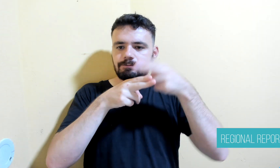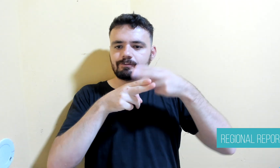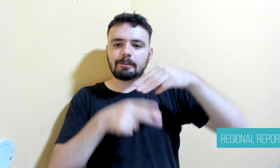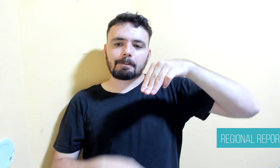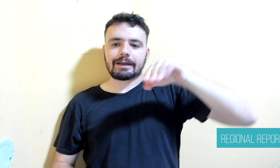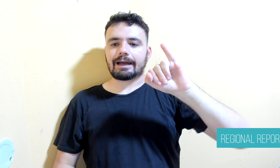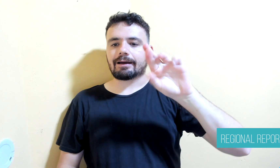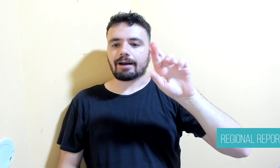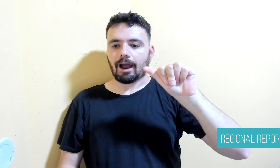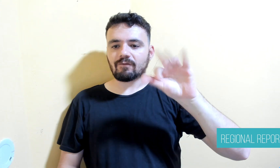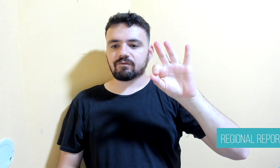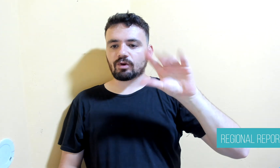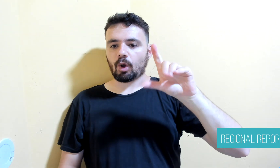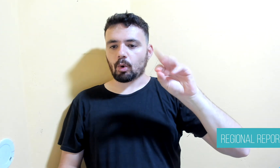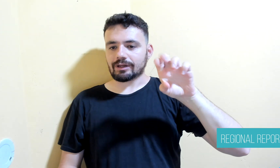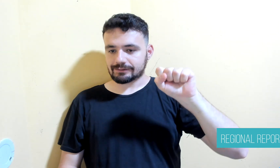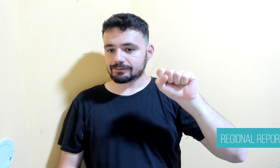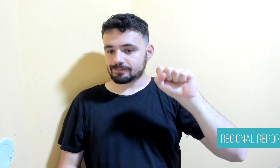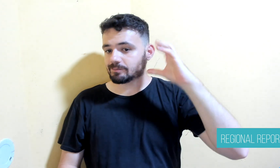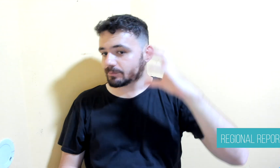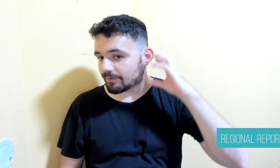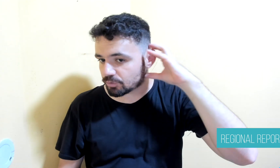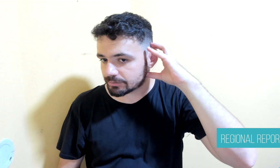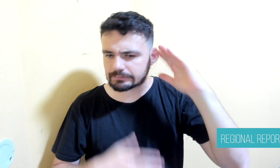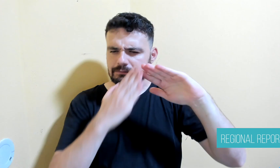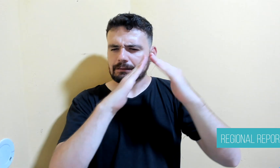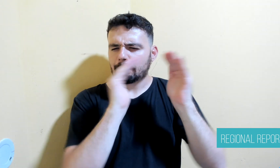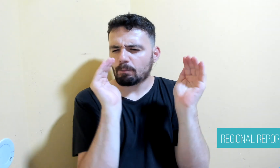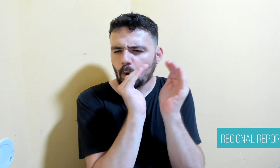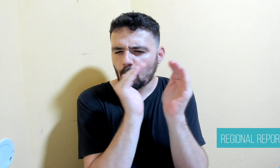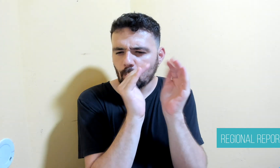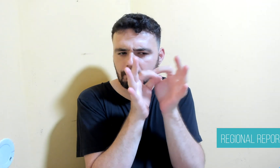the General Corps of Volunteer Firefighters of Peru (CGBVP),